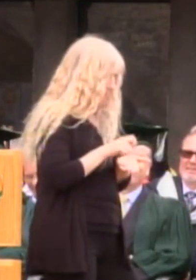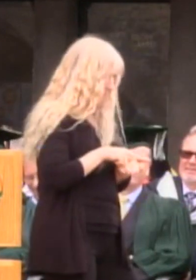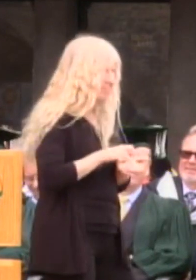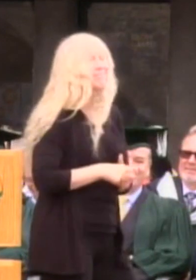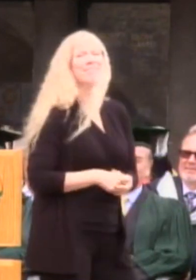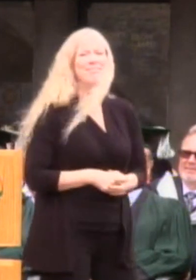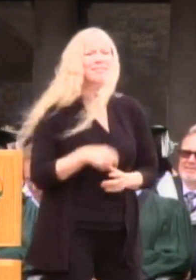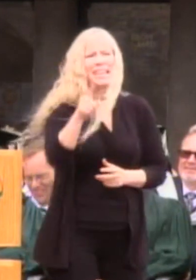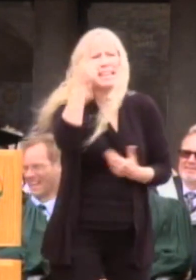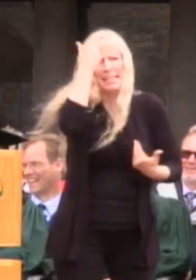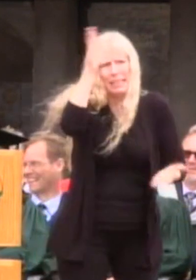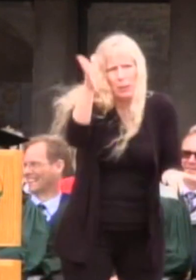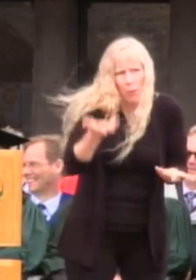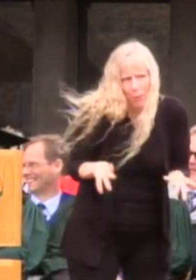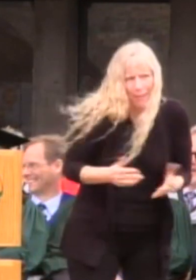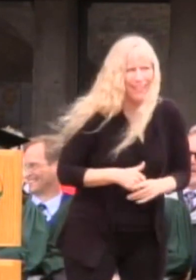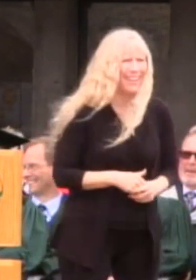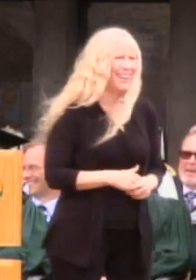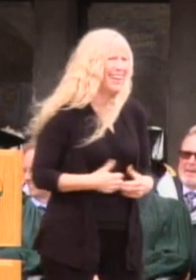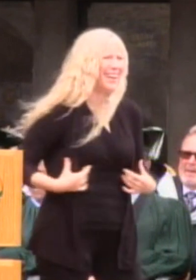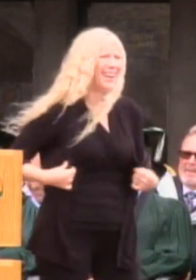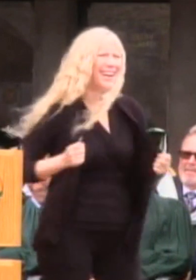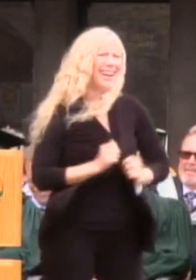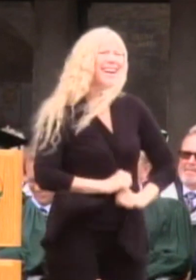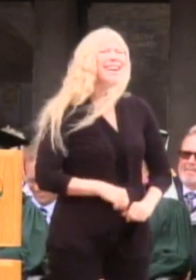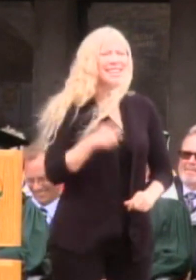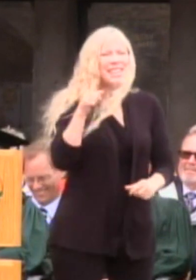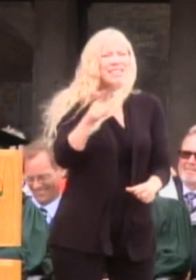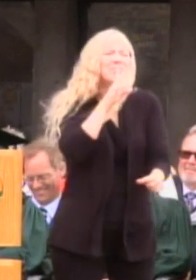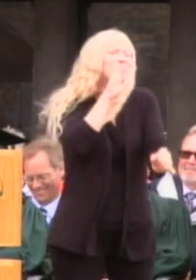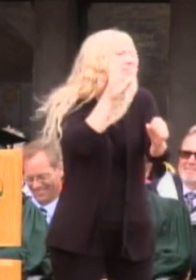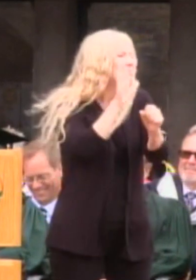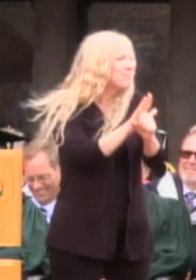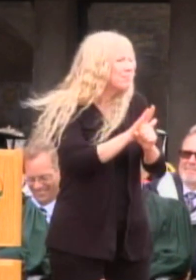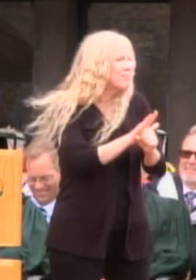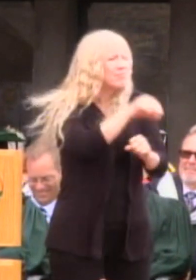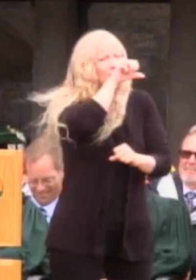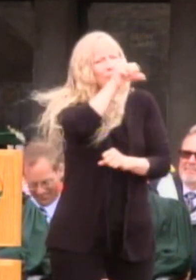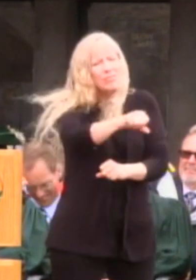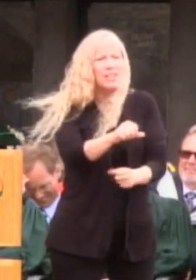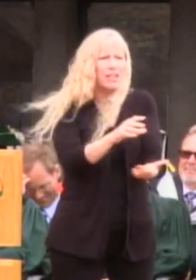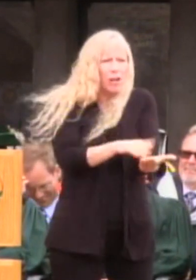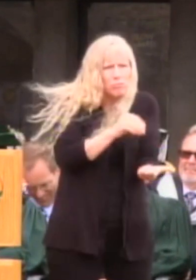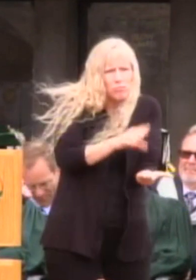he didn't know I did that. He is committed to a love of learning for it's own sake and